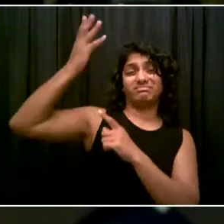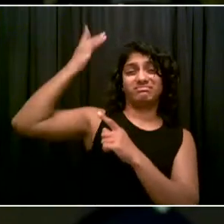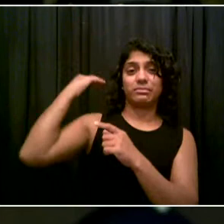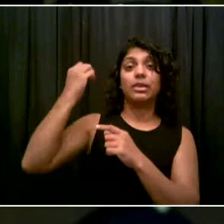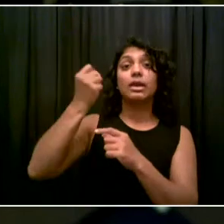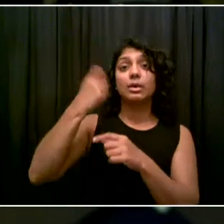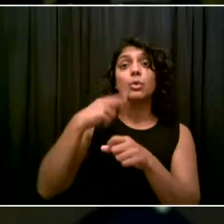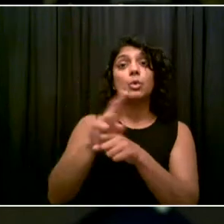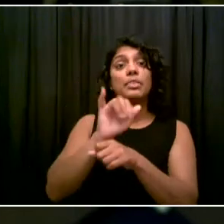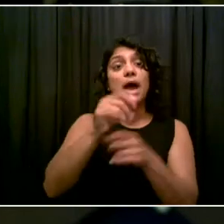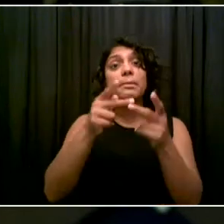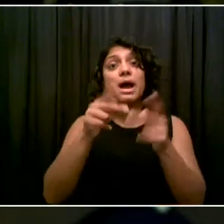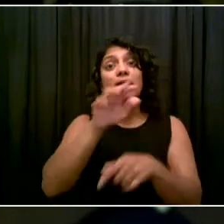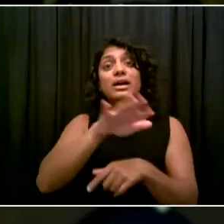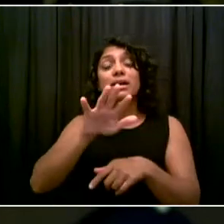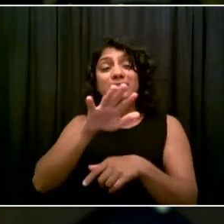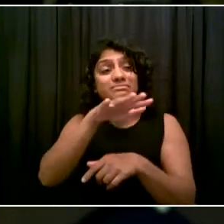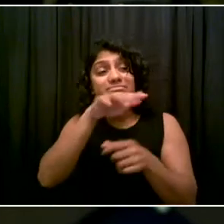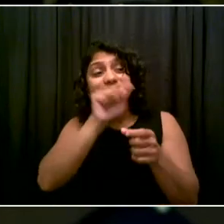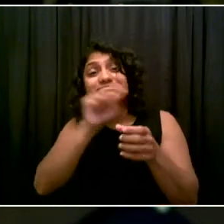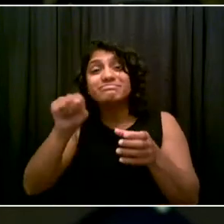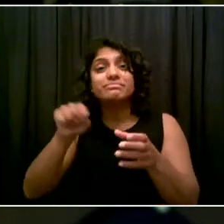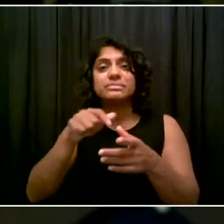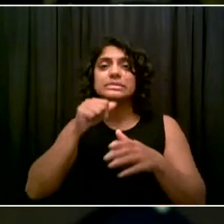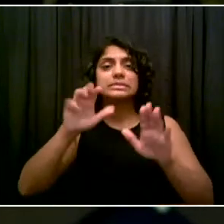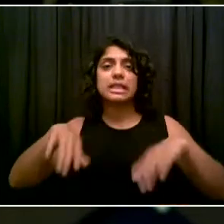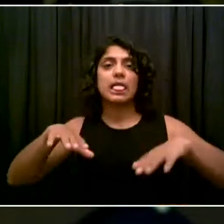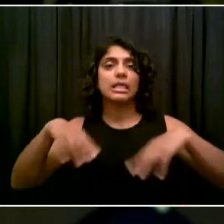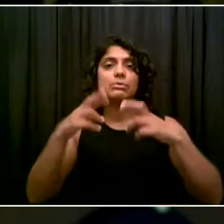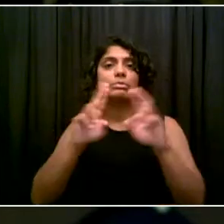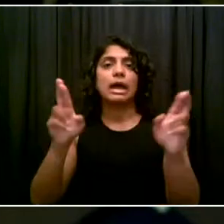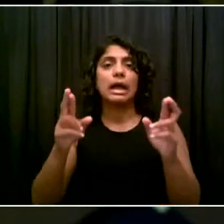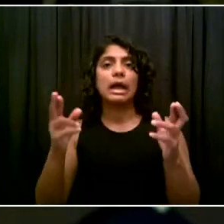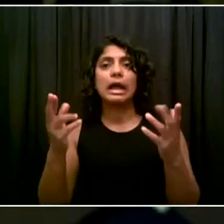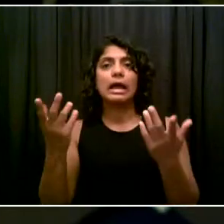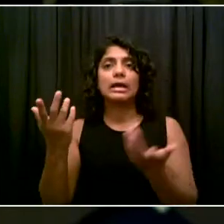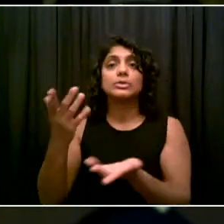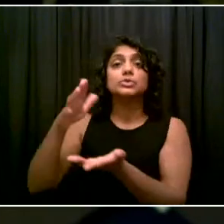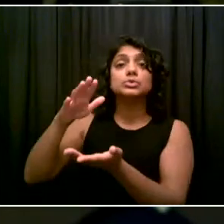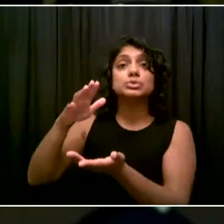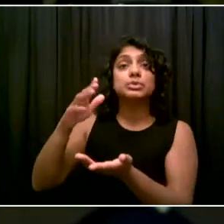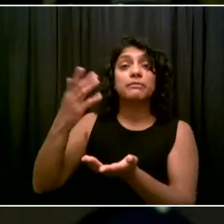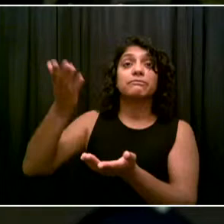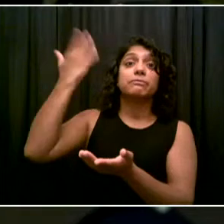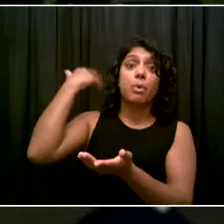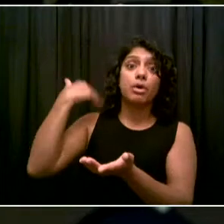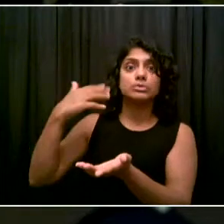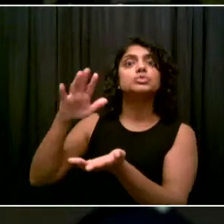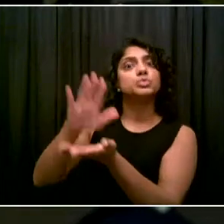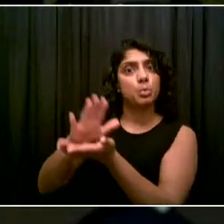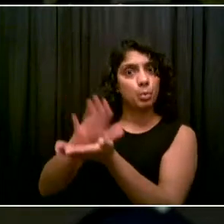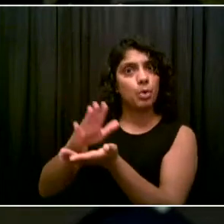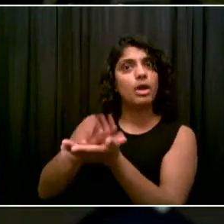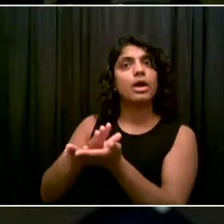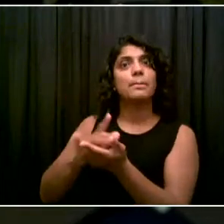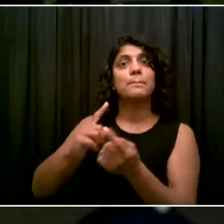WE UWOLD GET ATHT INFORMATION. WE ARE TRYING VERY HARD, THERE STILL ARE SOME LOCATIONS THAT HAVE NOT COME ONLINE THEY WERE USED IN THE PAST.